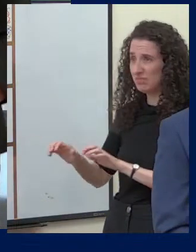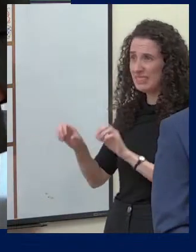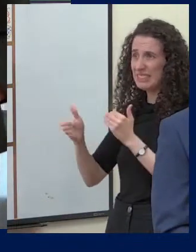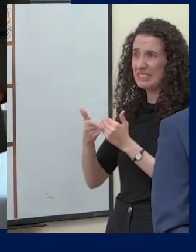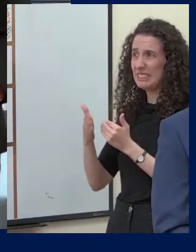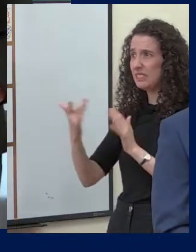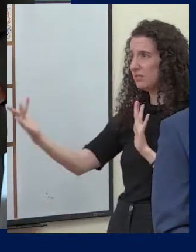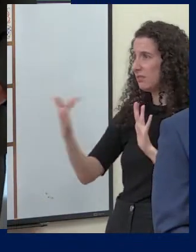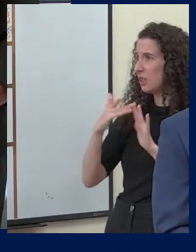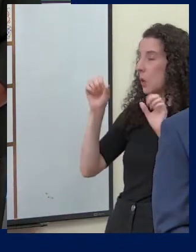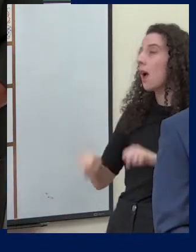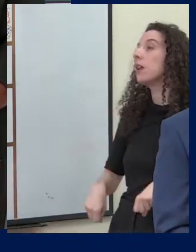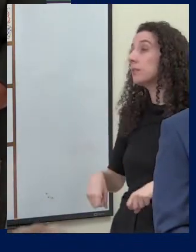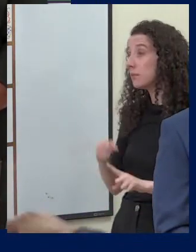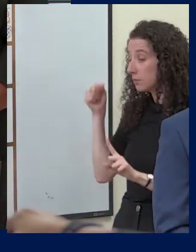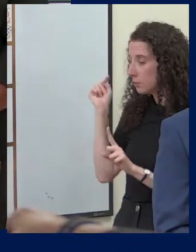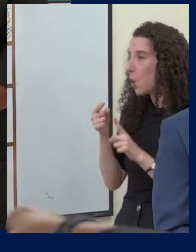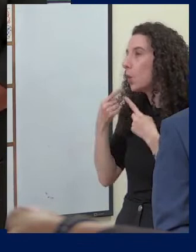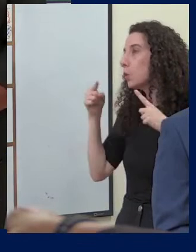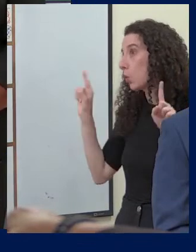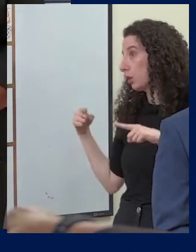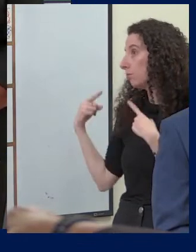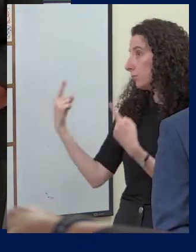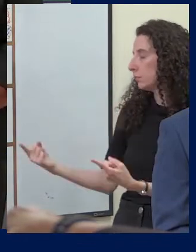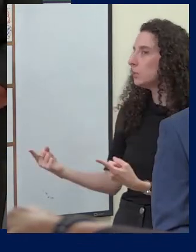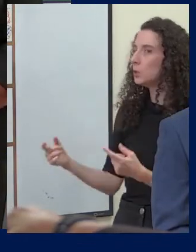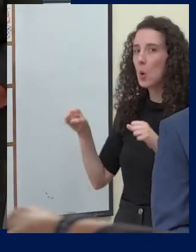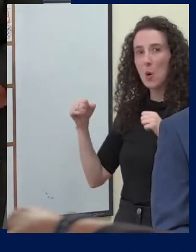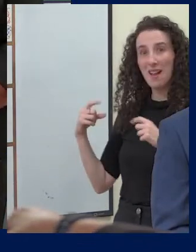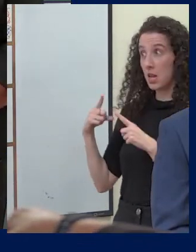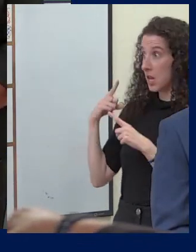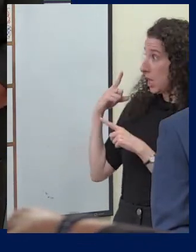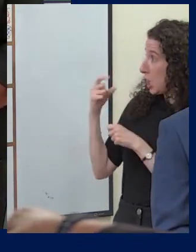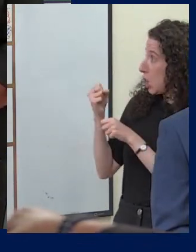I can stand here and say to you after a year, it is working.